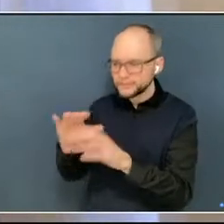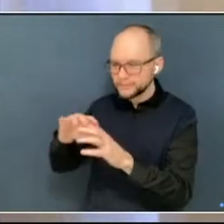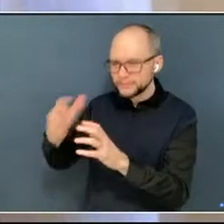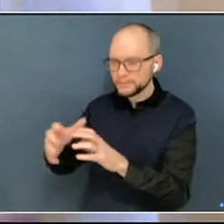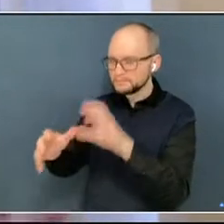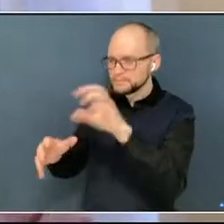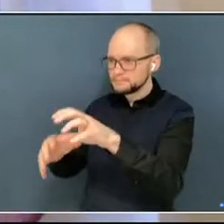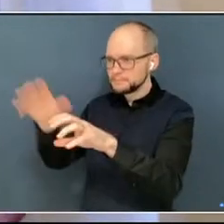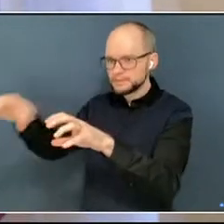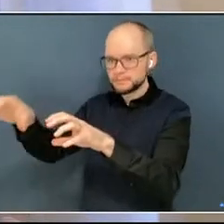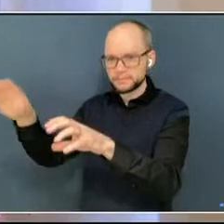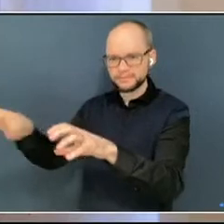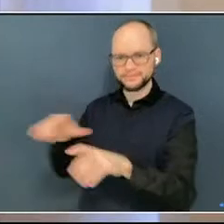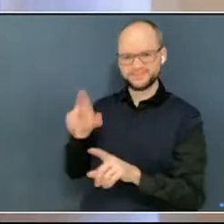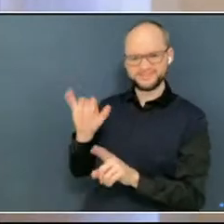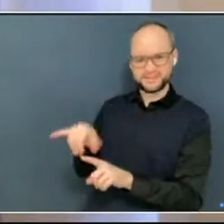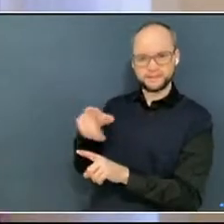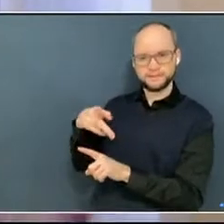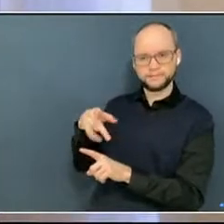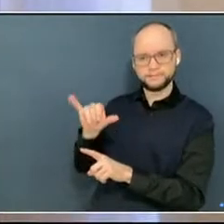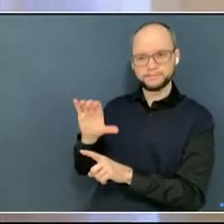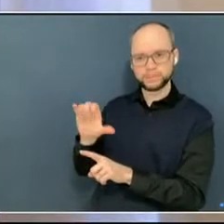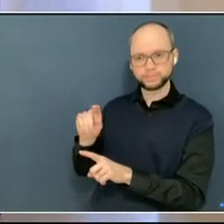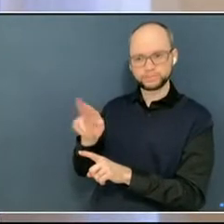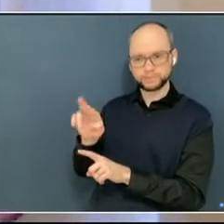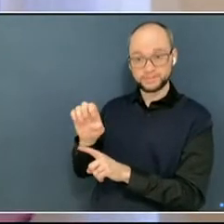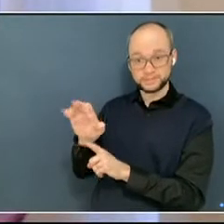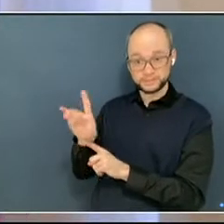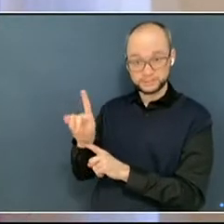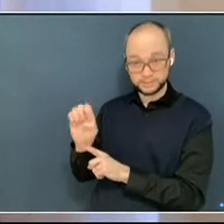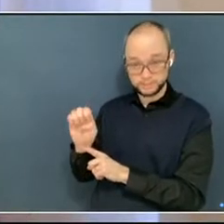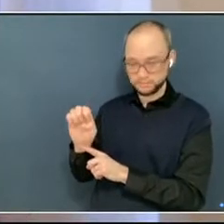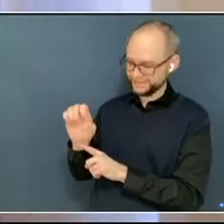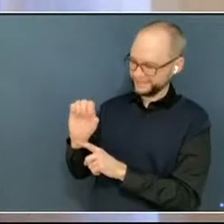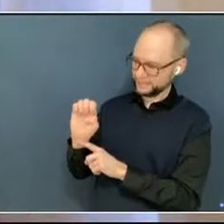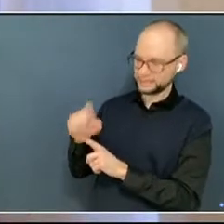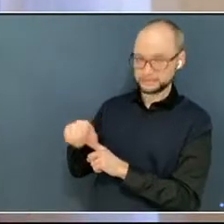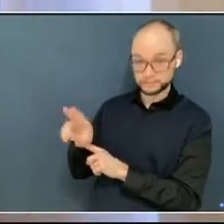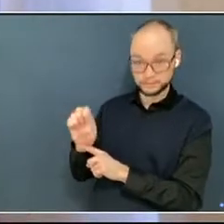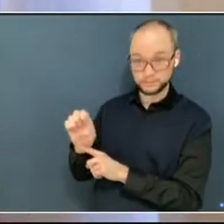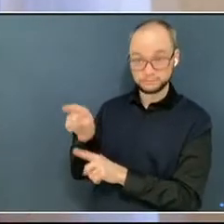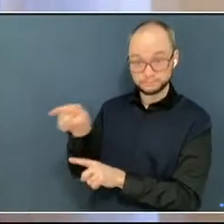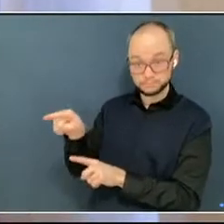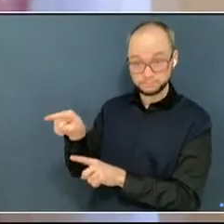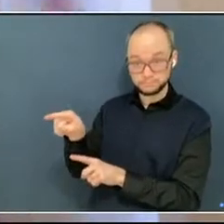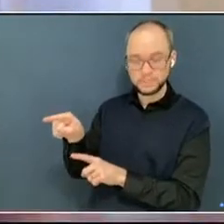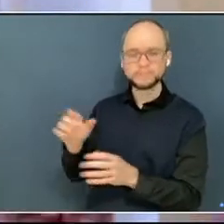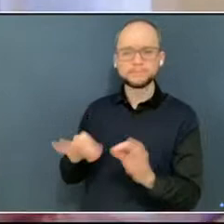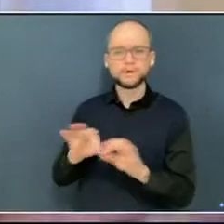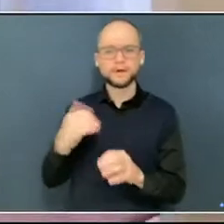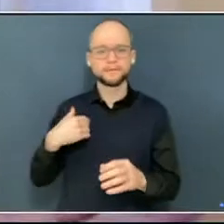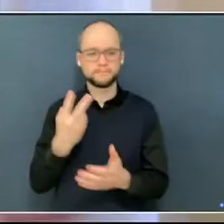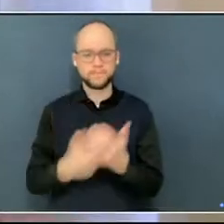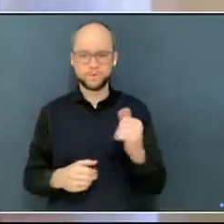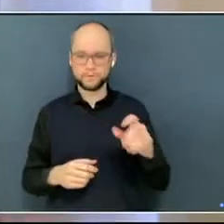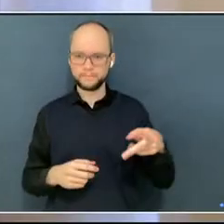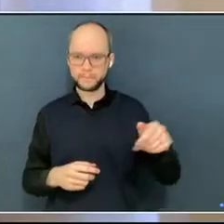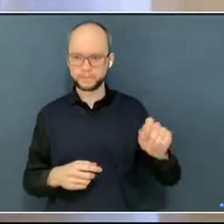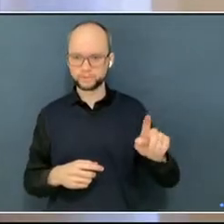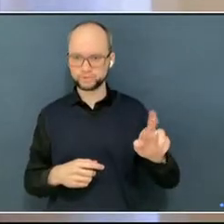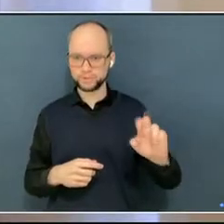mystery to the area. But also to make sure that those two styles did not intrude on one another.